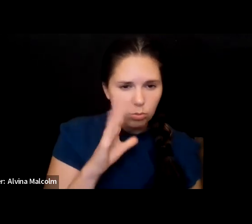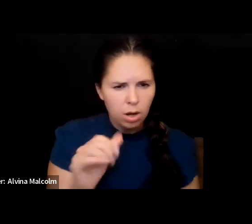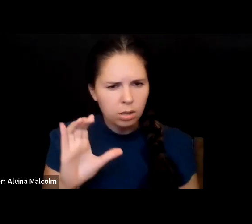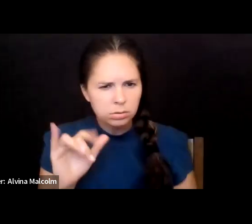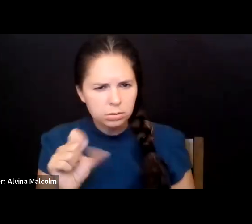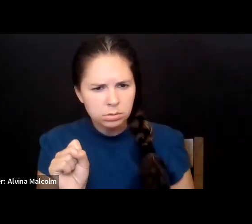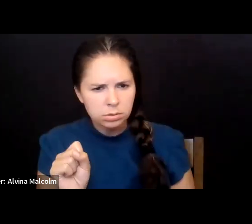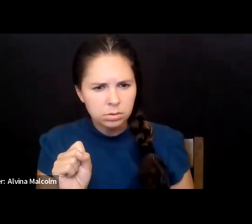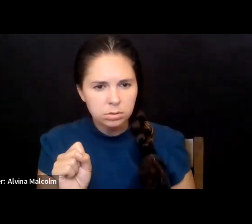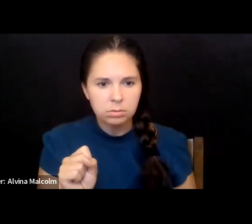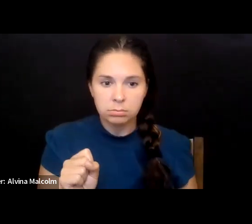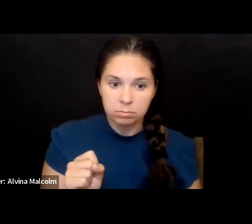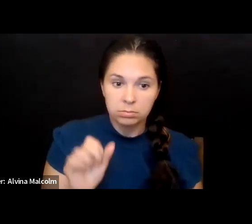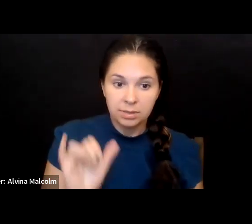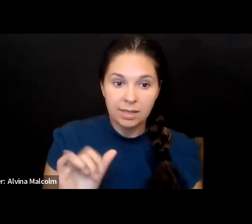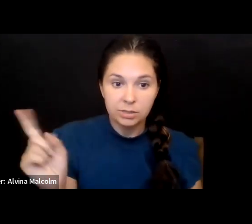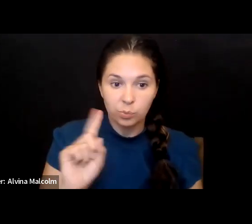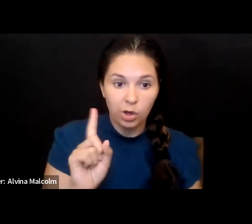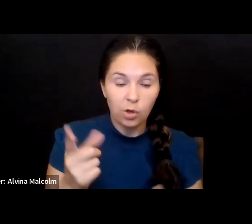Army, some of the feeding programs, and